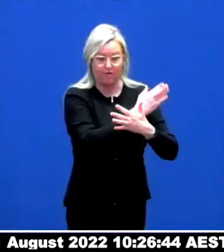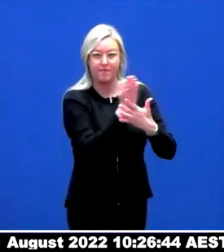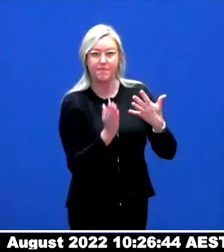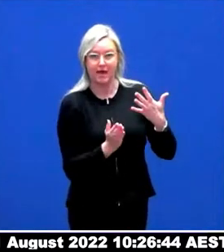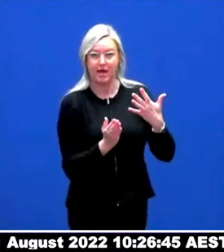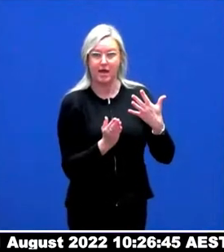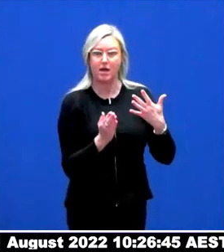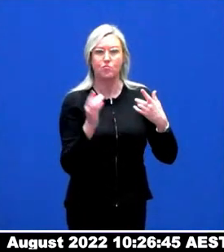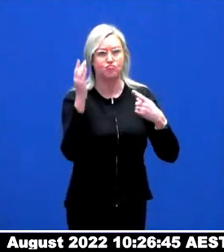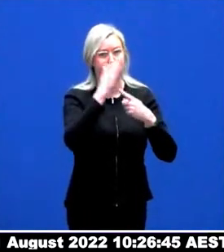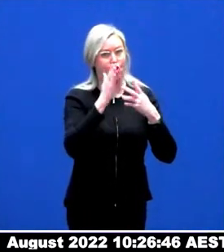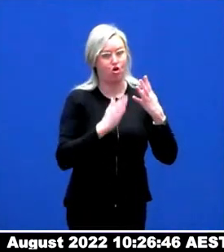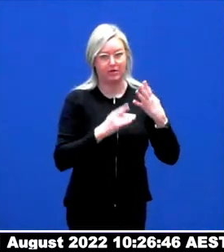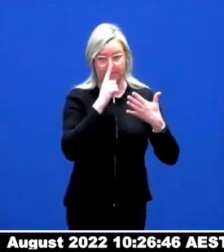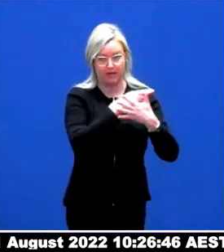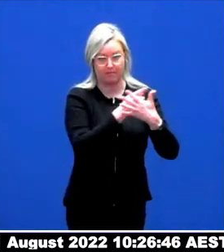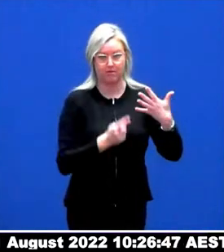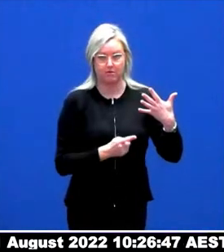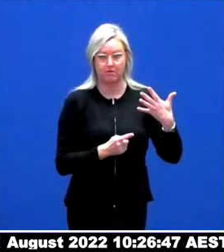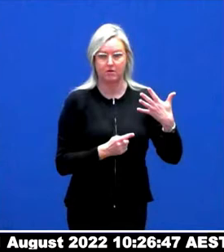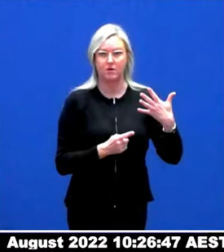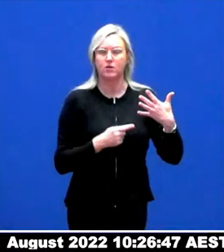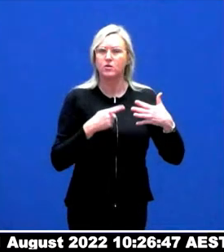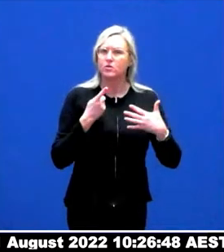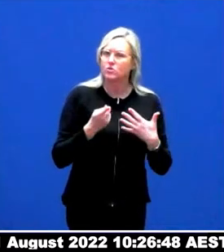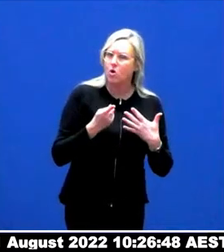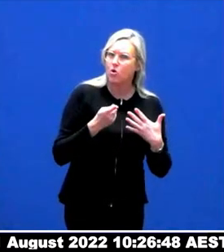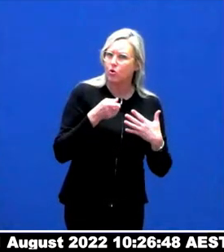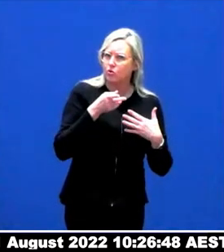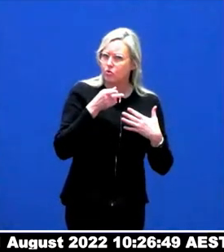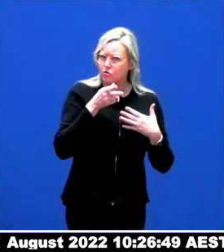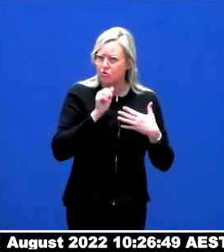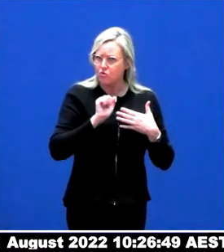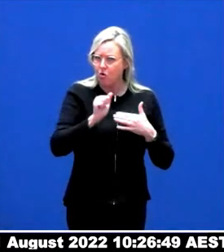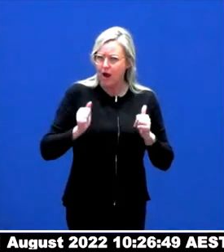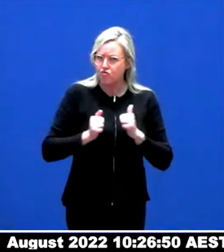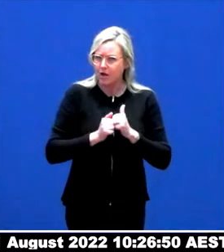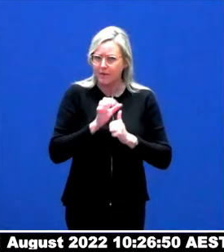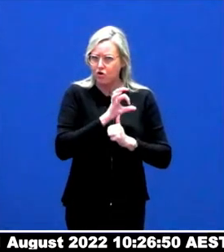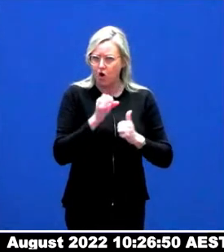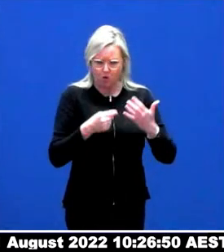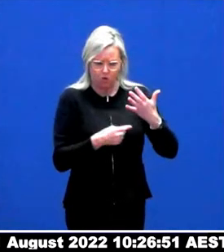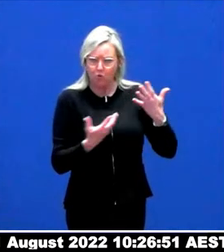There is no priority cohort area that specifically identifies people with disability. You agree with that?